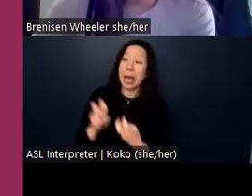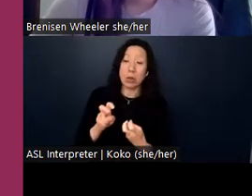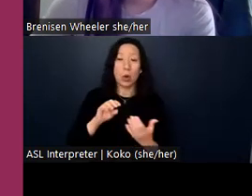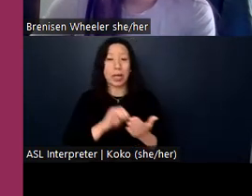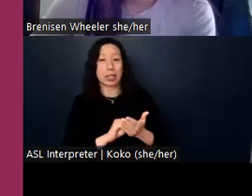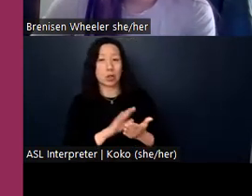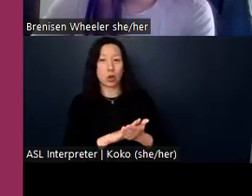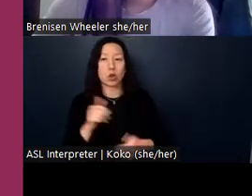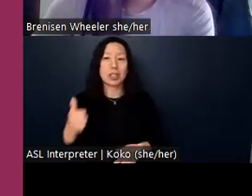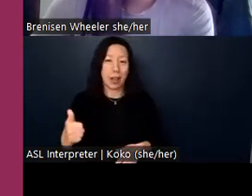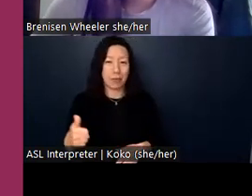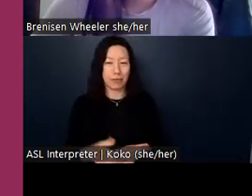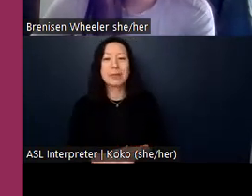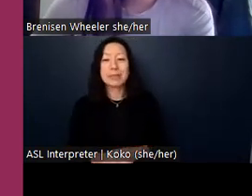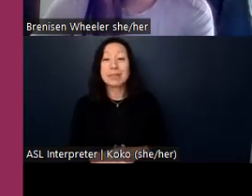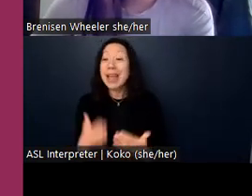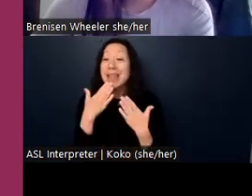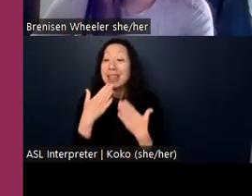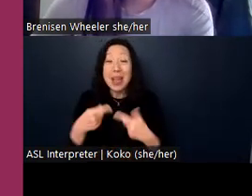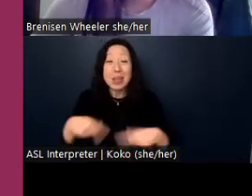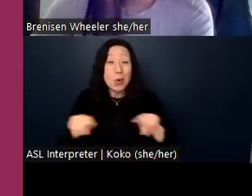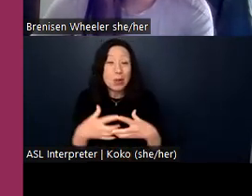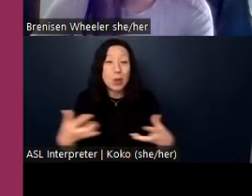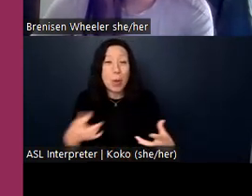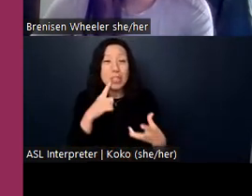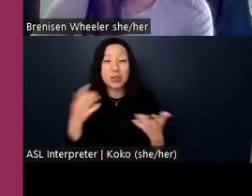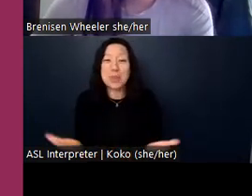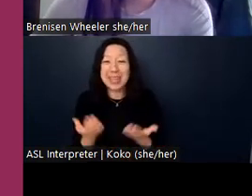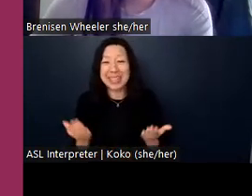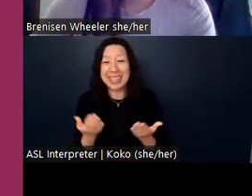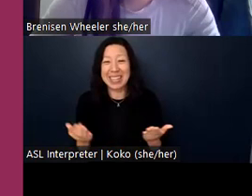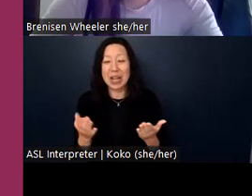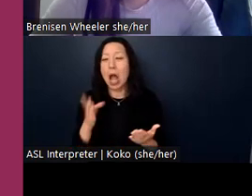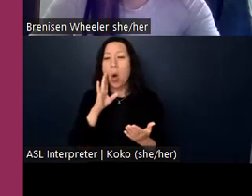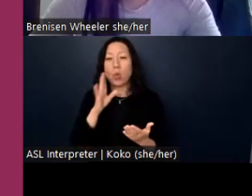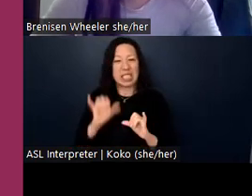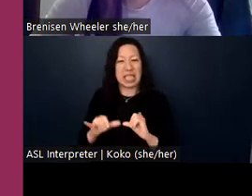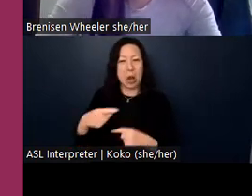13:32:53 Thank you all so much for being here off the ground if there's any specific questions.